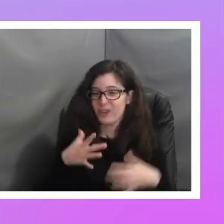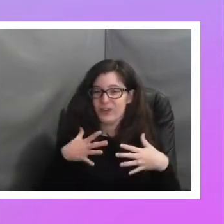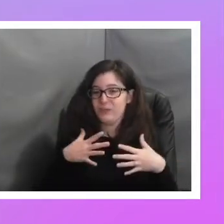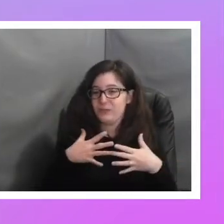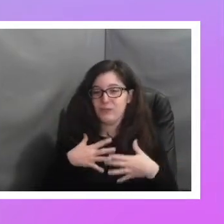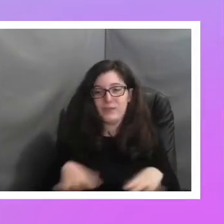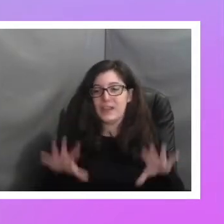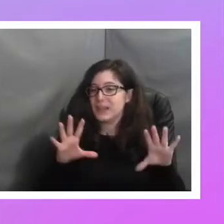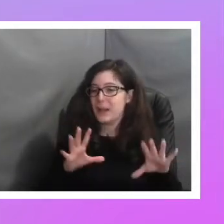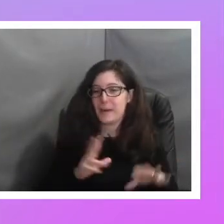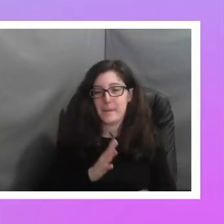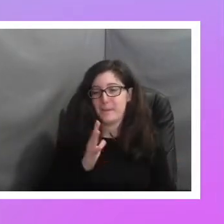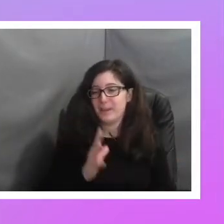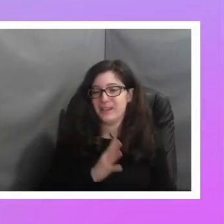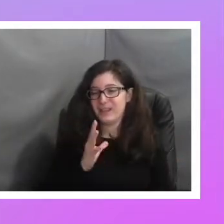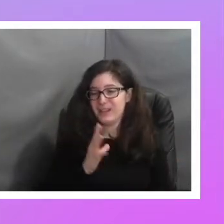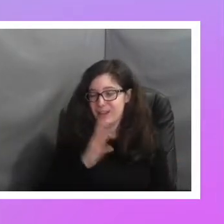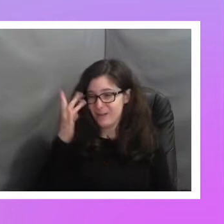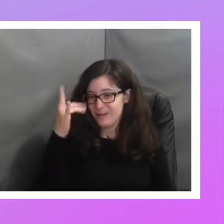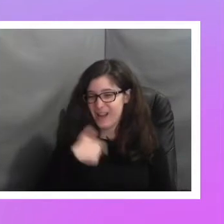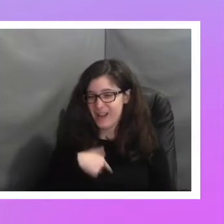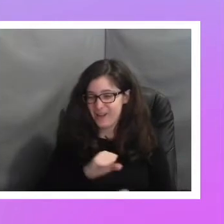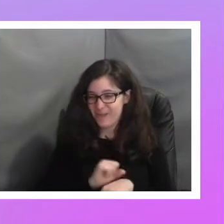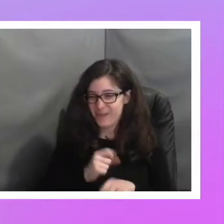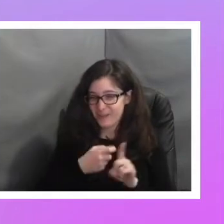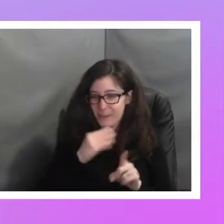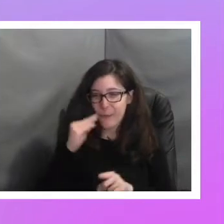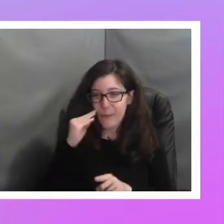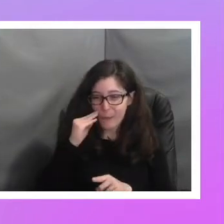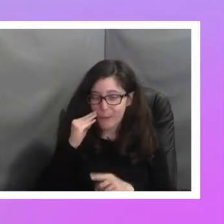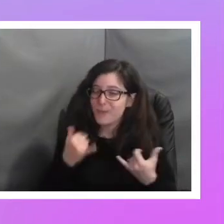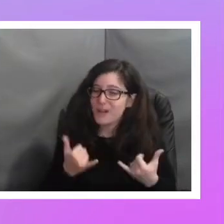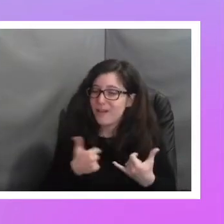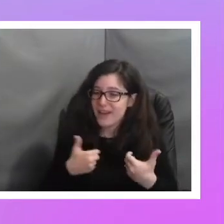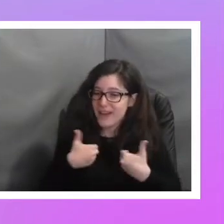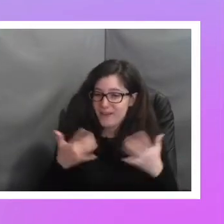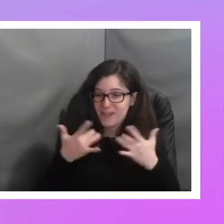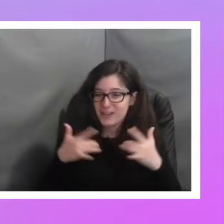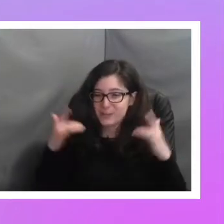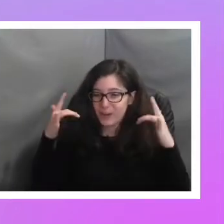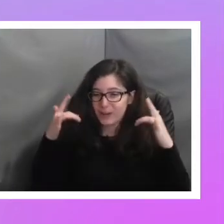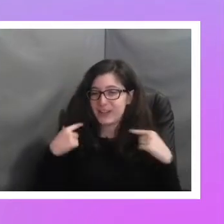so it's a banner day for me. I am coming to you from my home office,